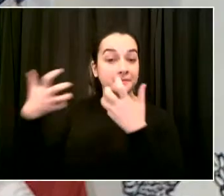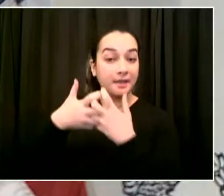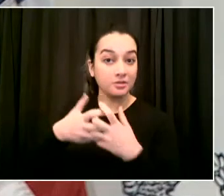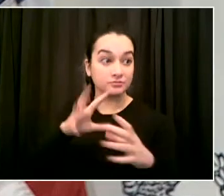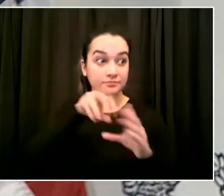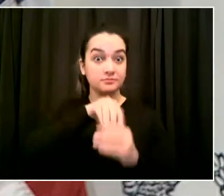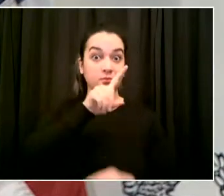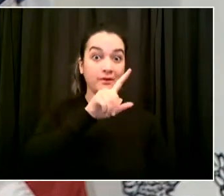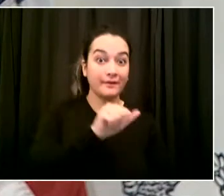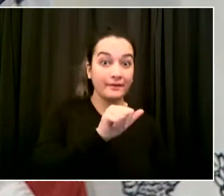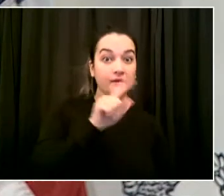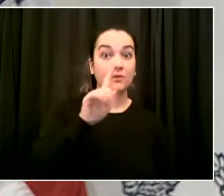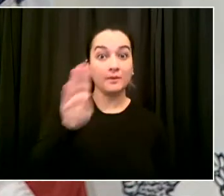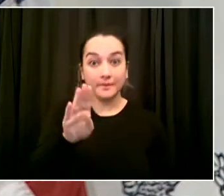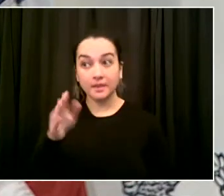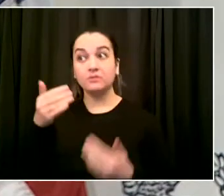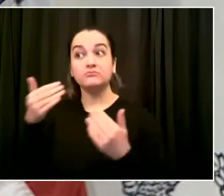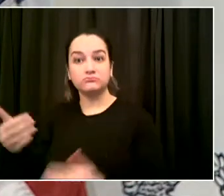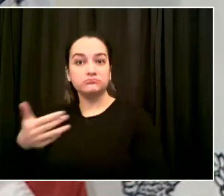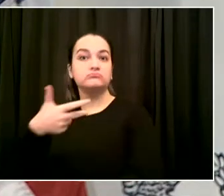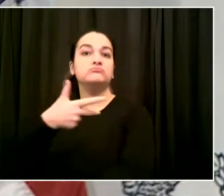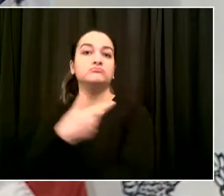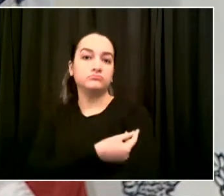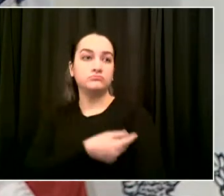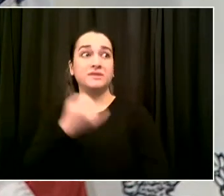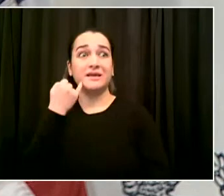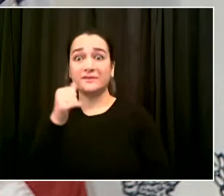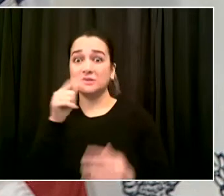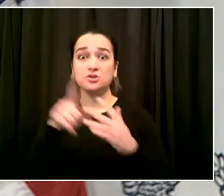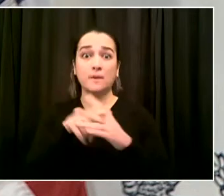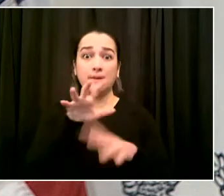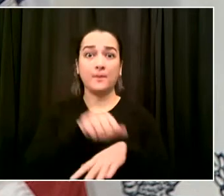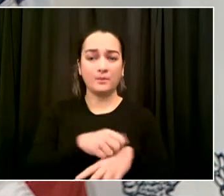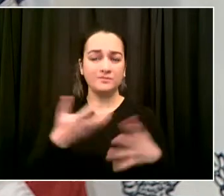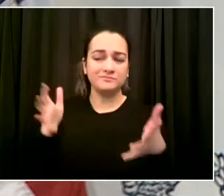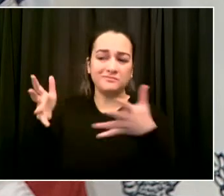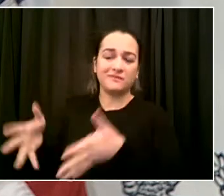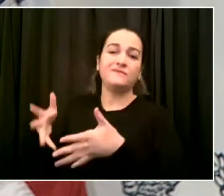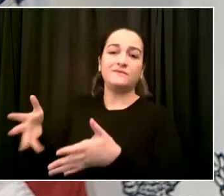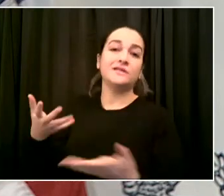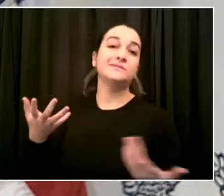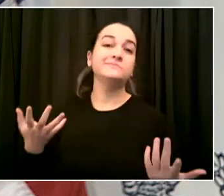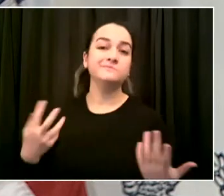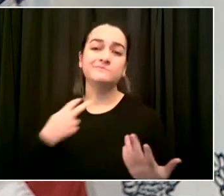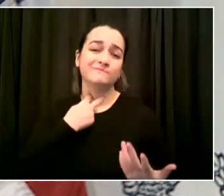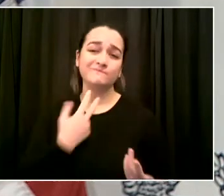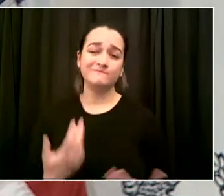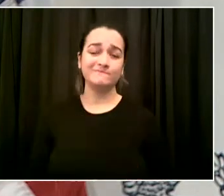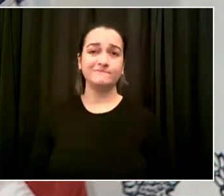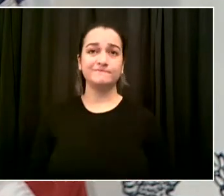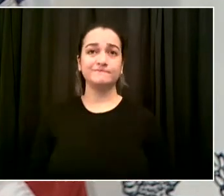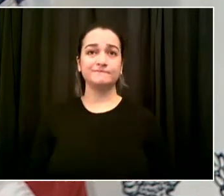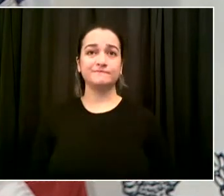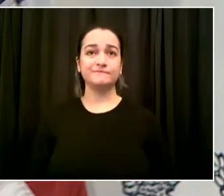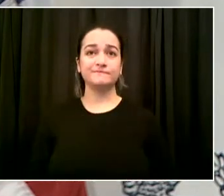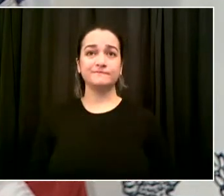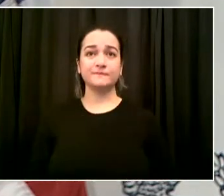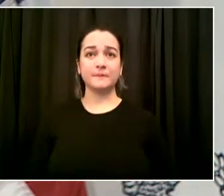THE STSTNDABY OR THE WAIT LIST AND OTHER MEANS WE HAVE TO ENSURE THAT WE TAKE ADVANTAGE OF EVERY SINGLE DOSE. EMILY FROM